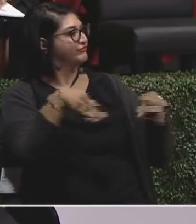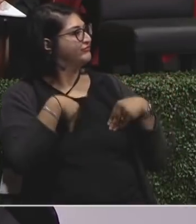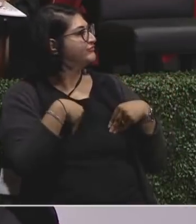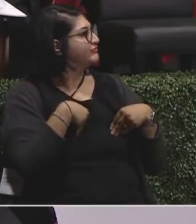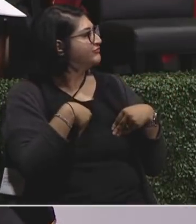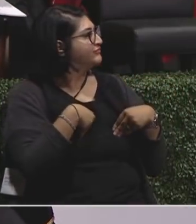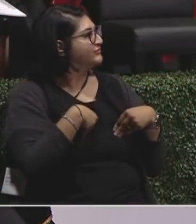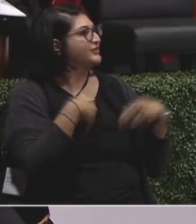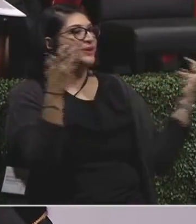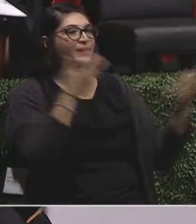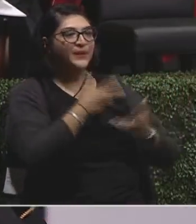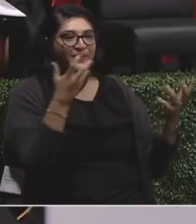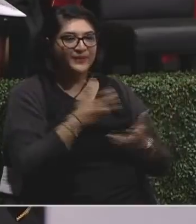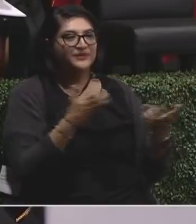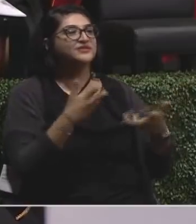LAST MONTH VERY WELL BEHAVED.